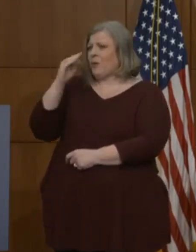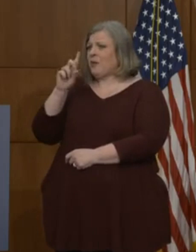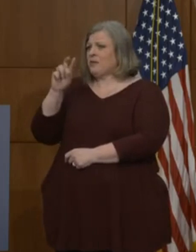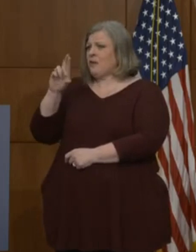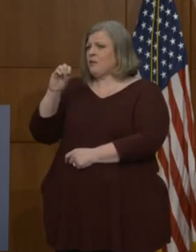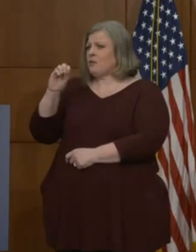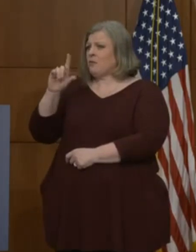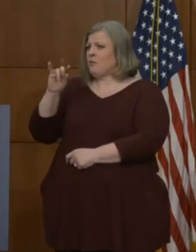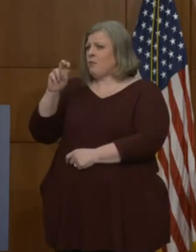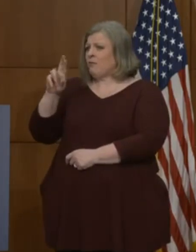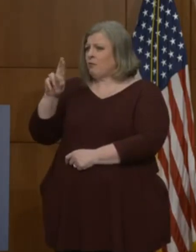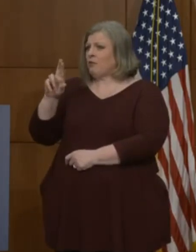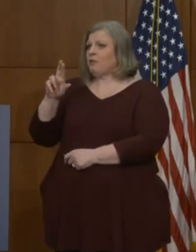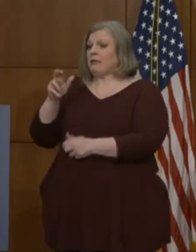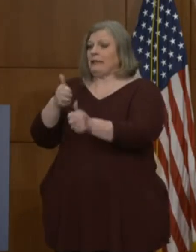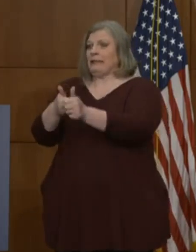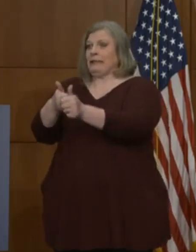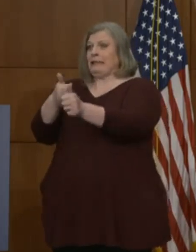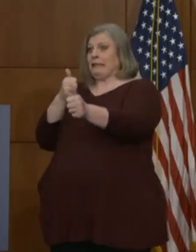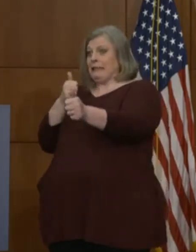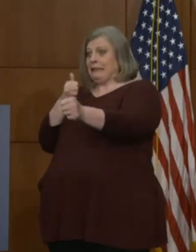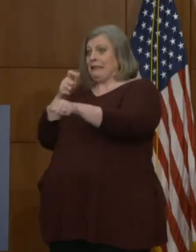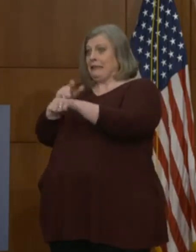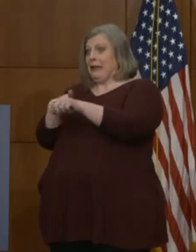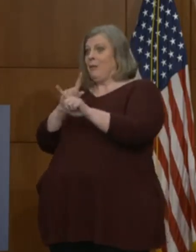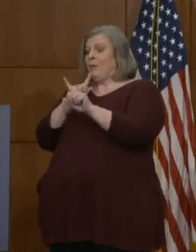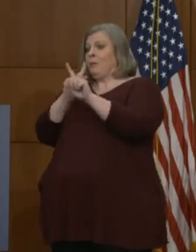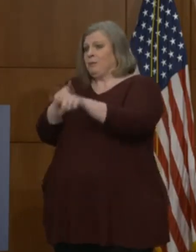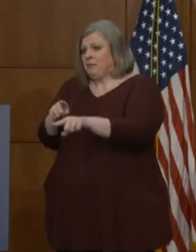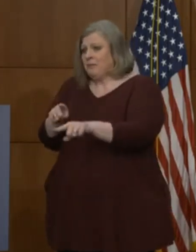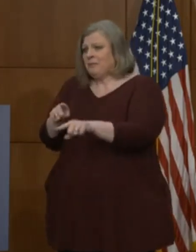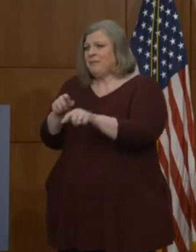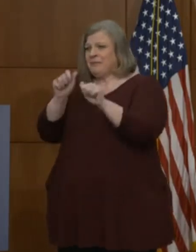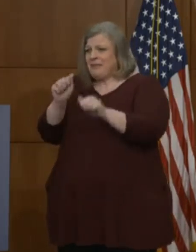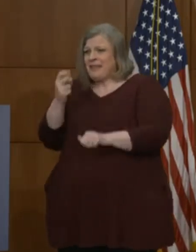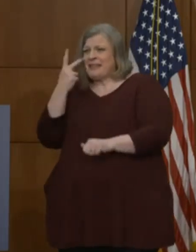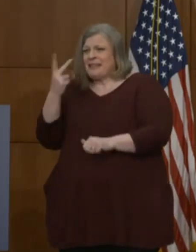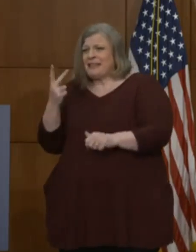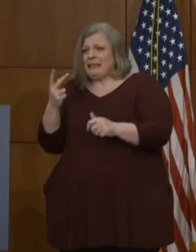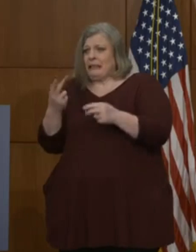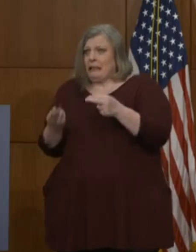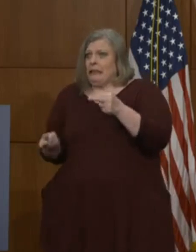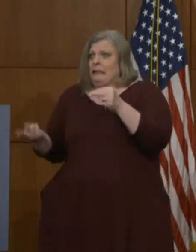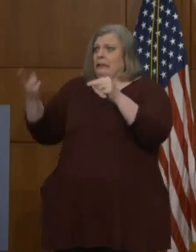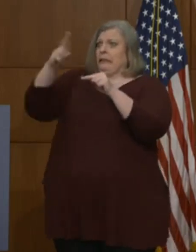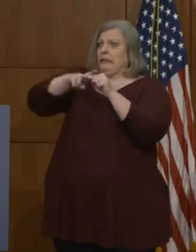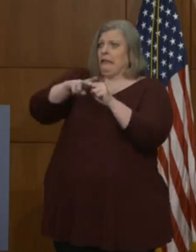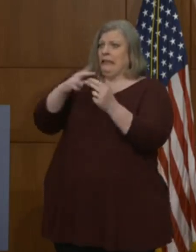AT THE LAG TIME IN REPORTING AND SOMETIMES A LARGE UPTICK AND SOMETIMES A LARGE UPTICK CAN BE DECEIVING BUT I WONDER CAN BE DECEIVING BUT I WONDER IF YOU CAN ADDRESS. THE NUMBER